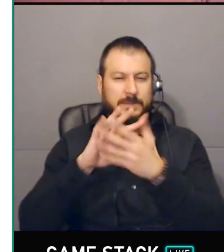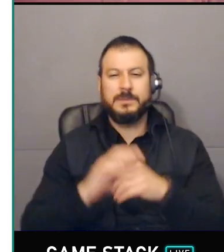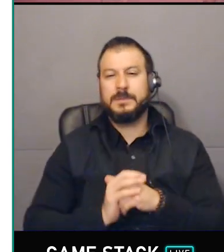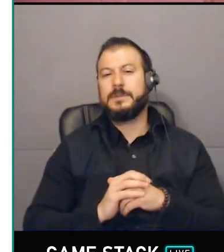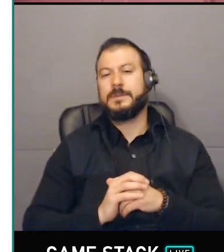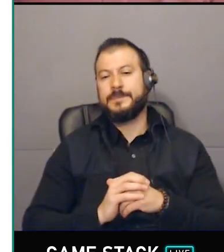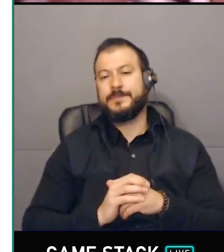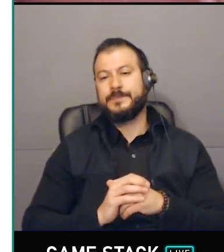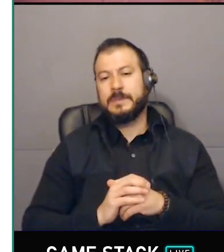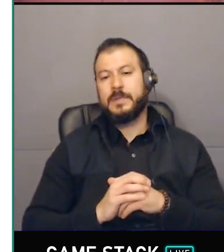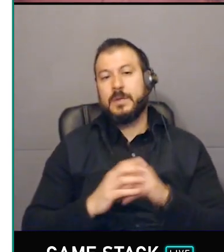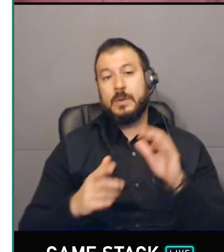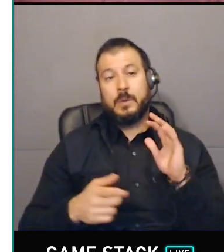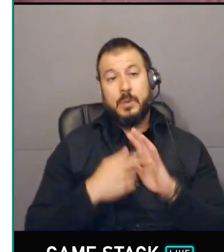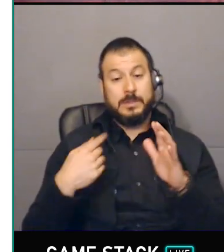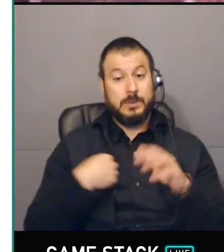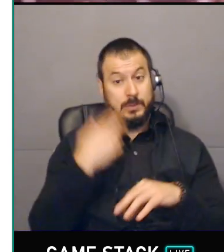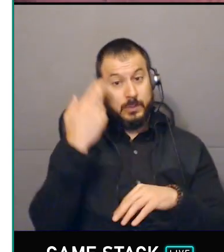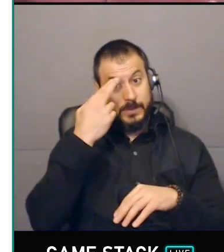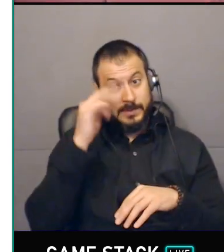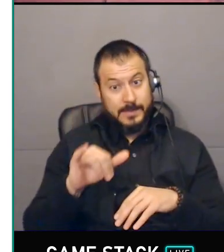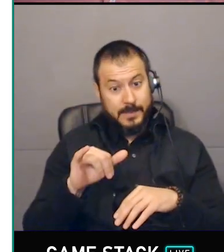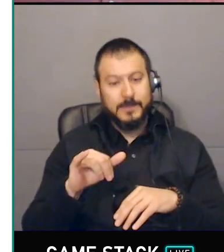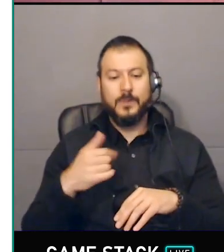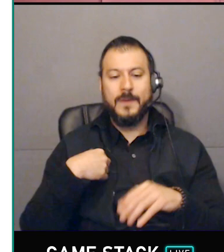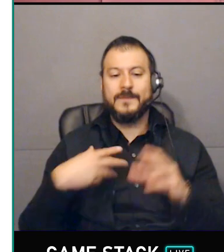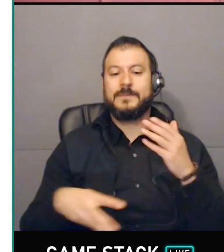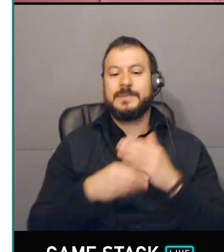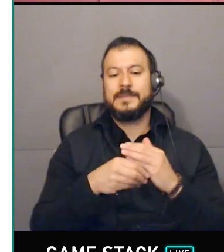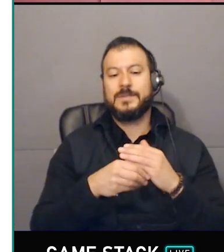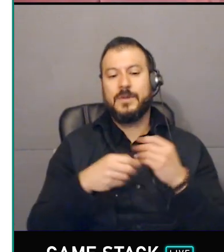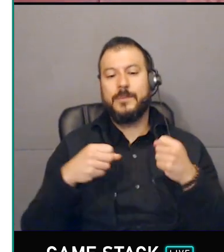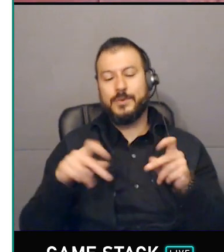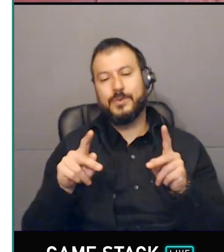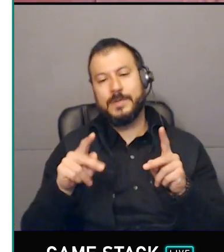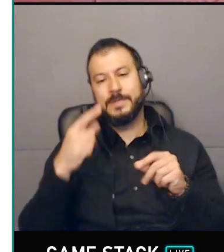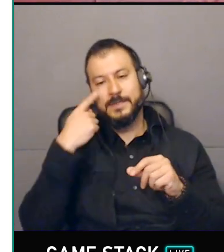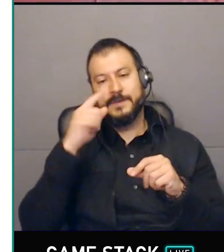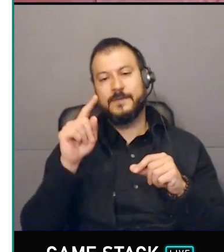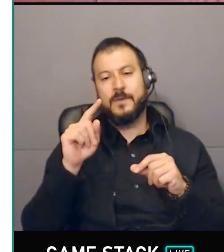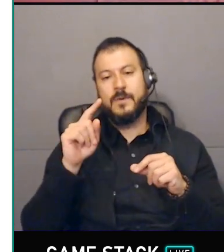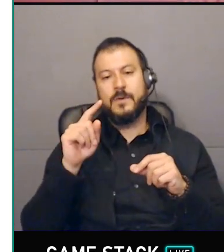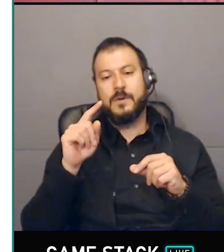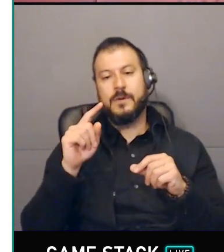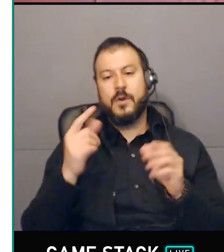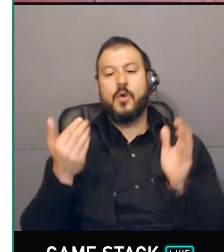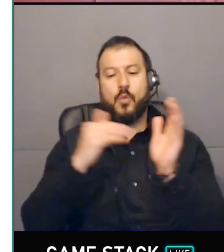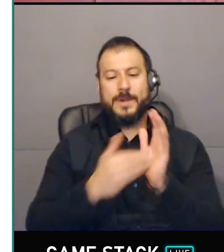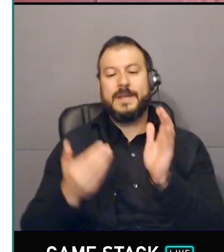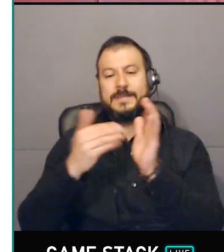So once we realize this, there's actually some additional opportunities for redundancy reduction.